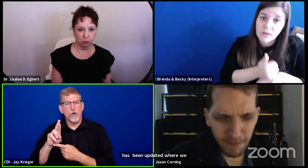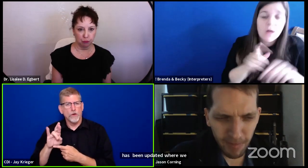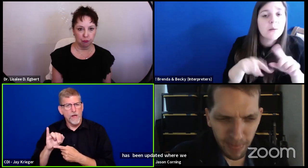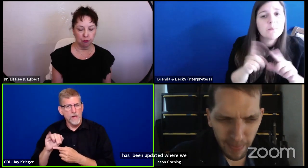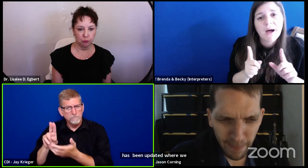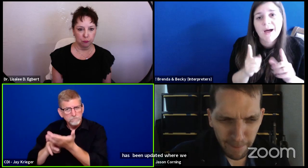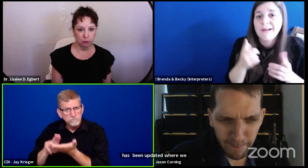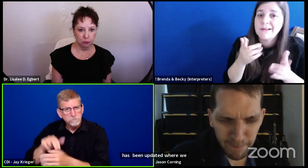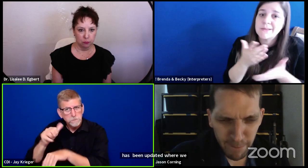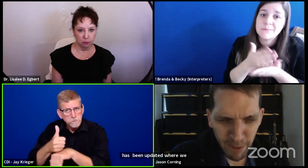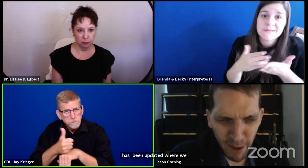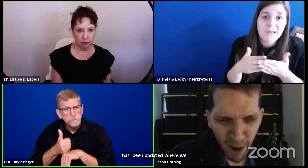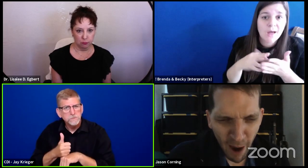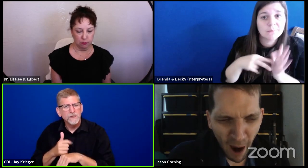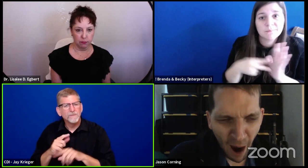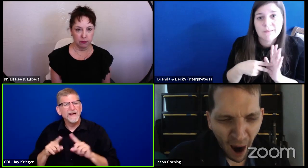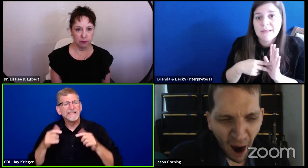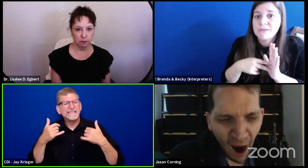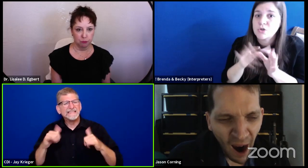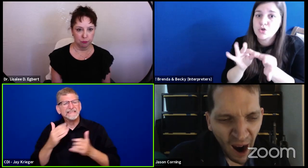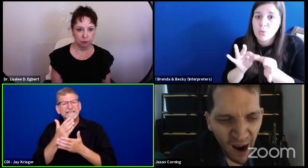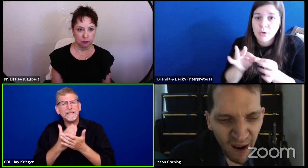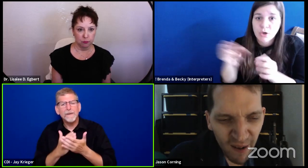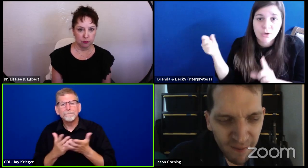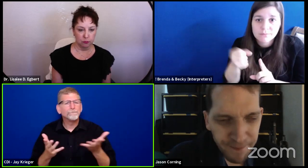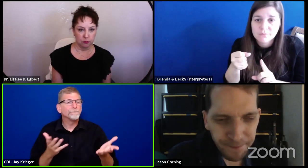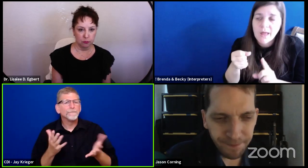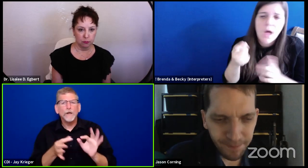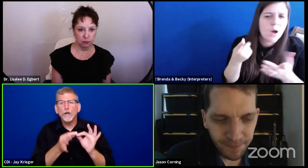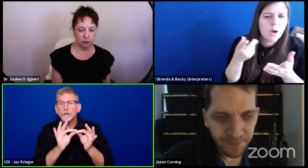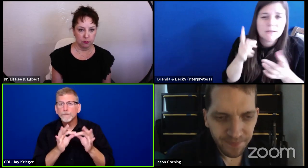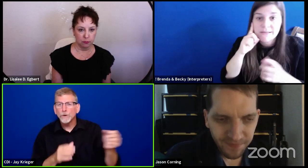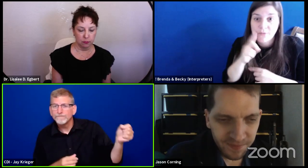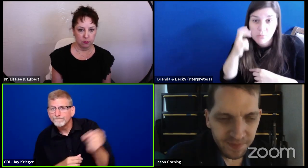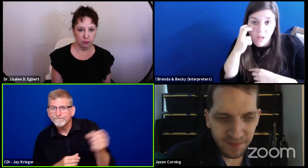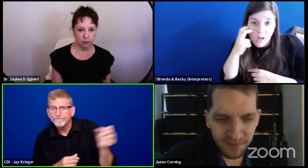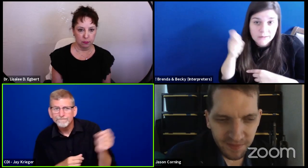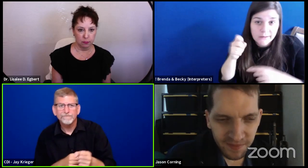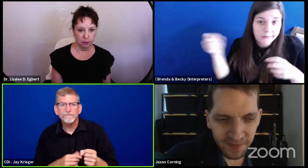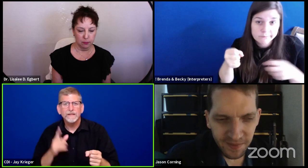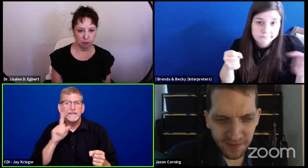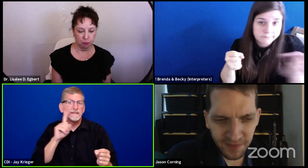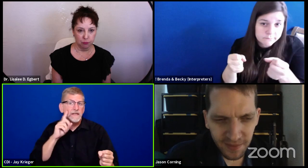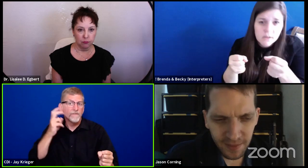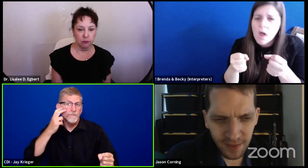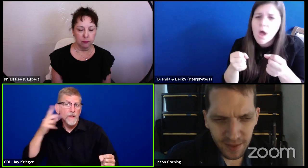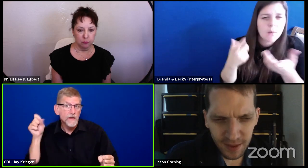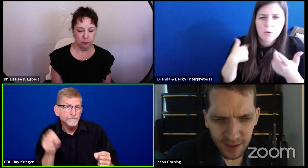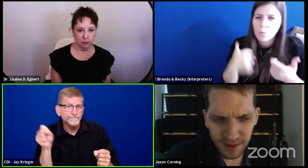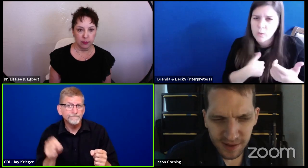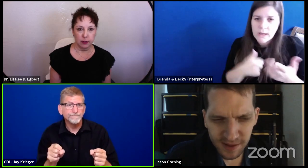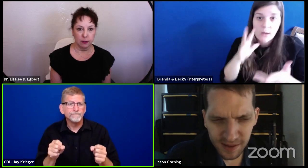you are blind or deafblind. We ask that information up front so that way we can make note in the file and we can ensure